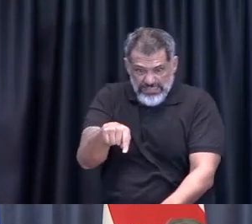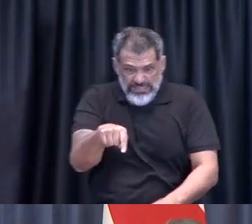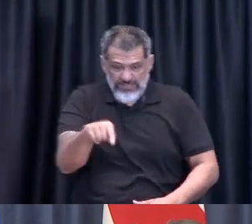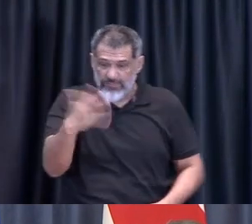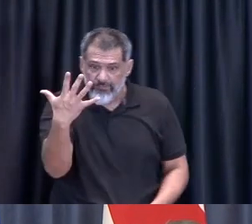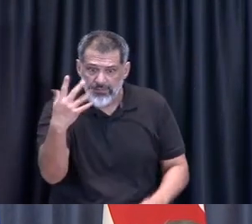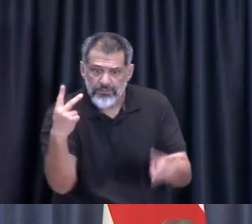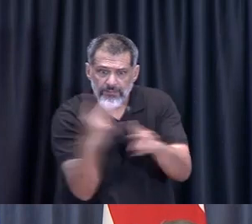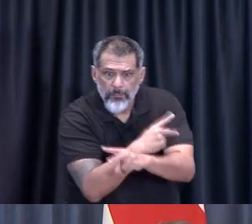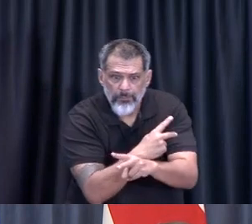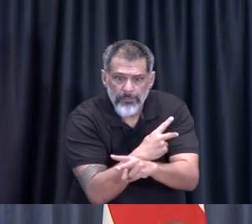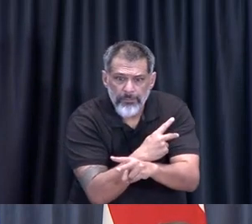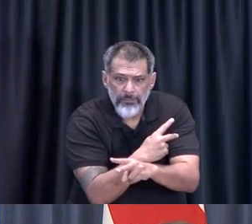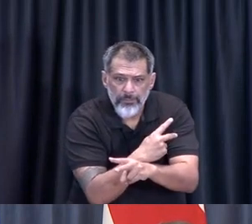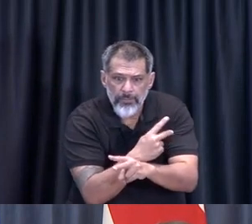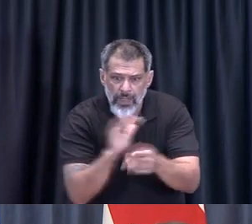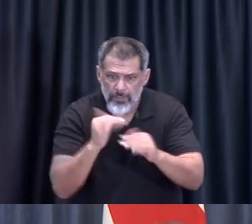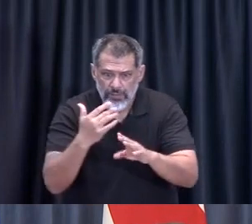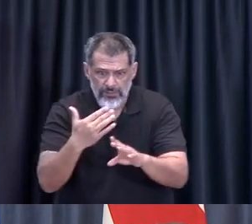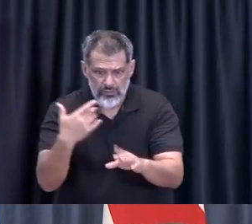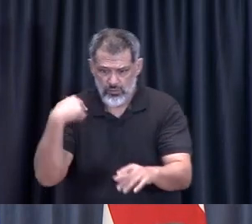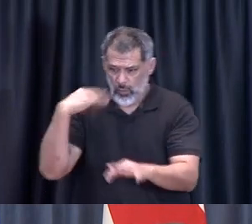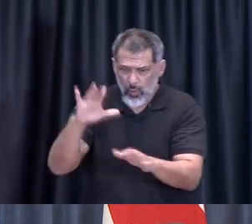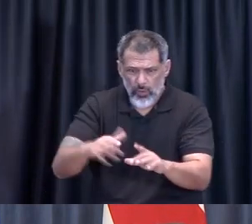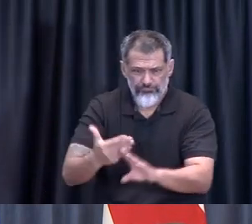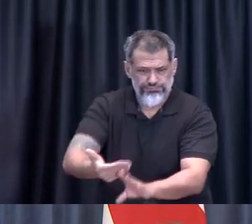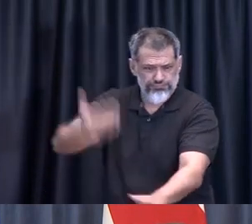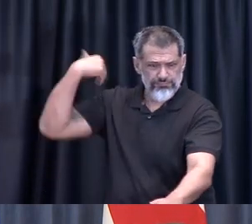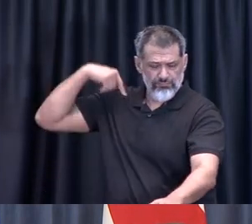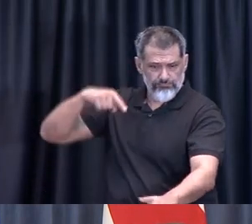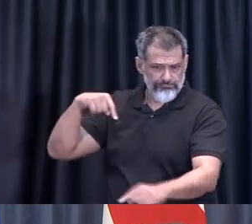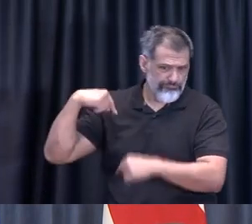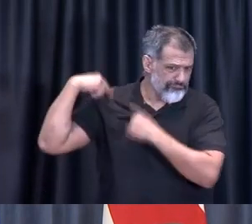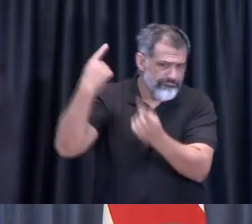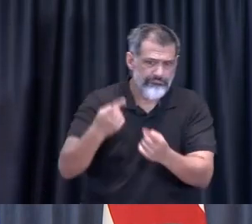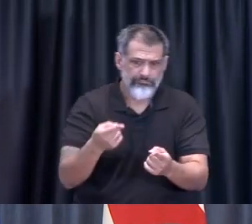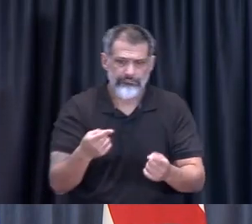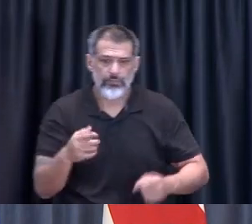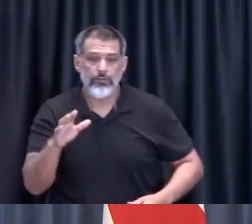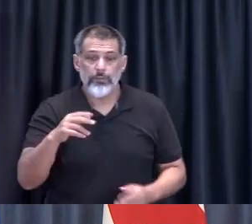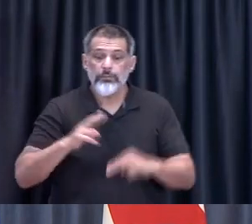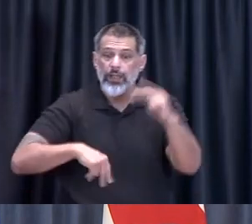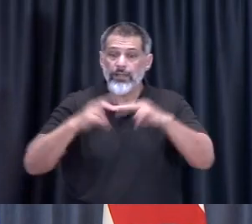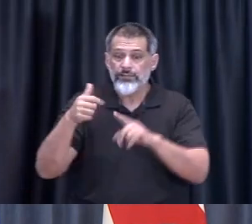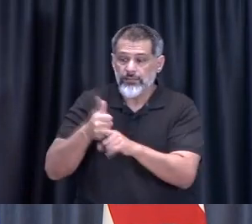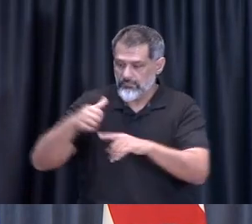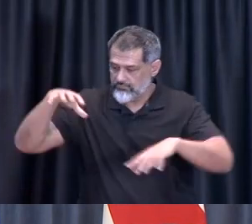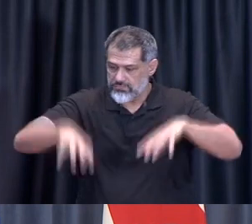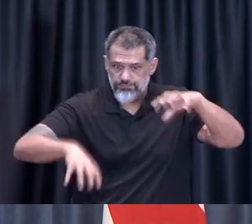And when you get wind rose that high, especially in between various components of the road, the sidewalk, the bike